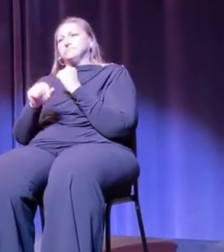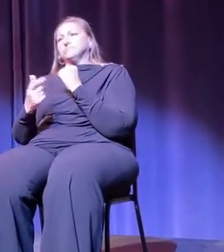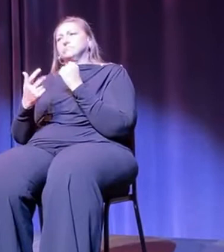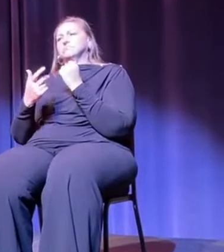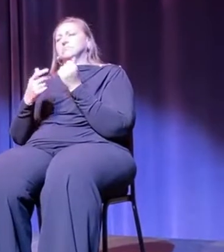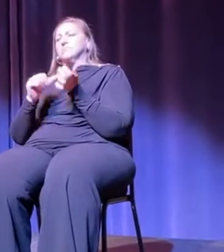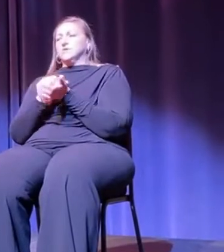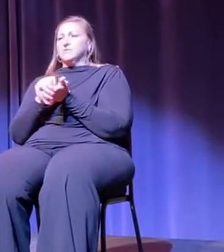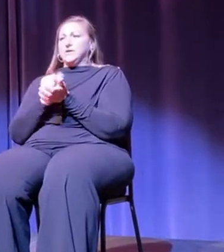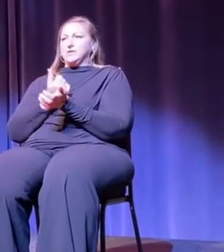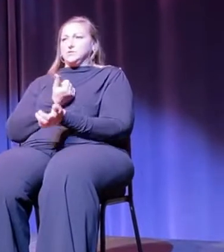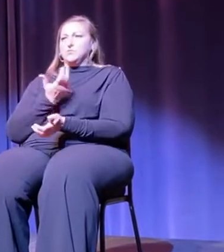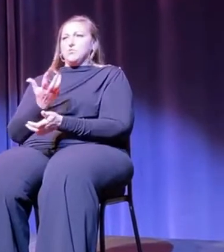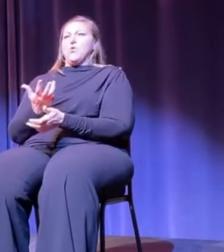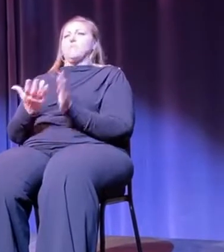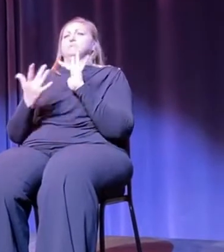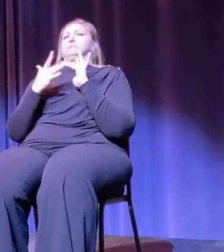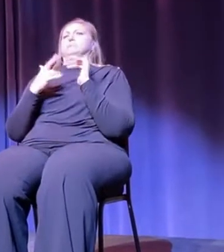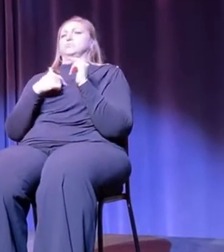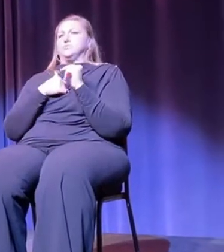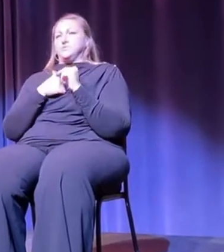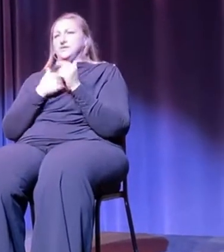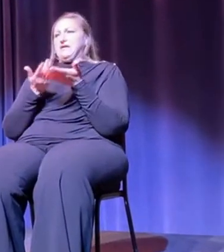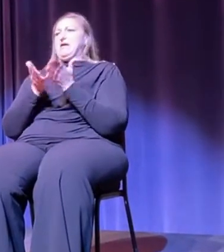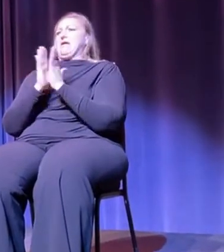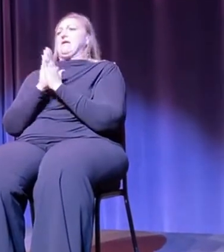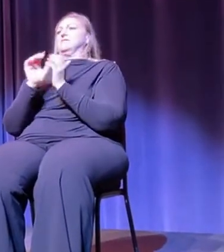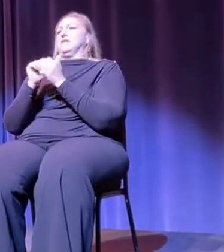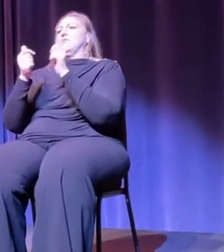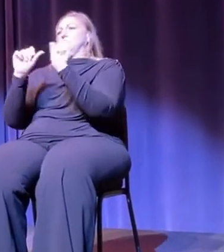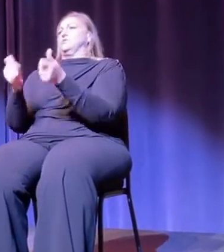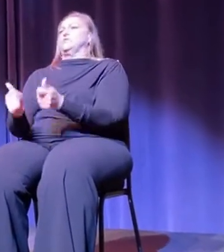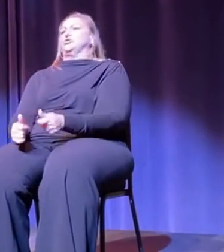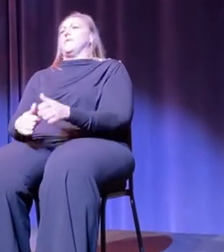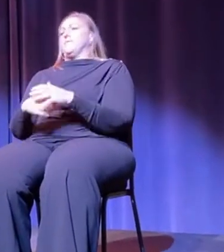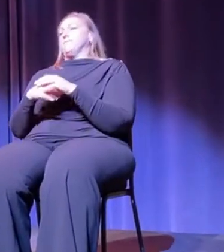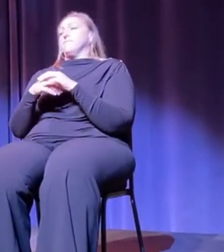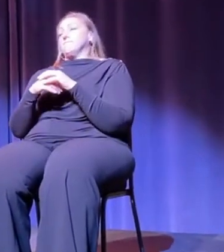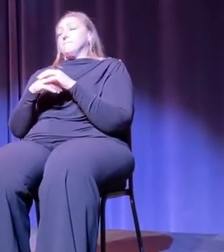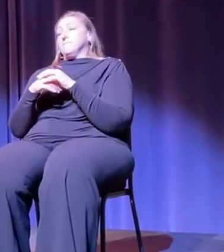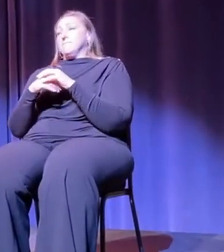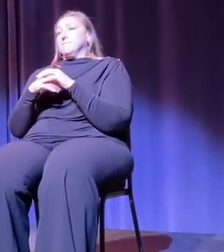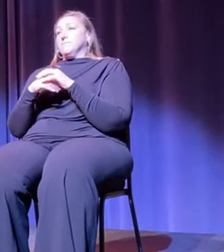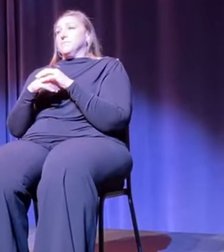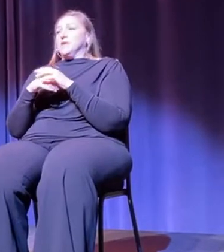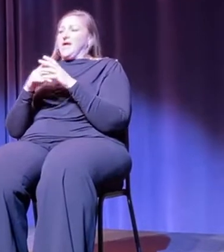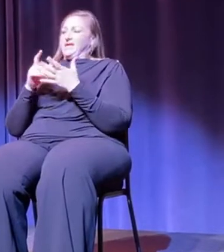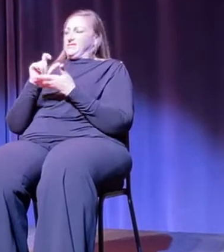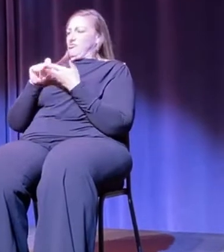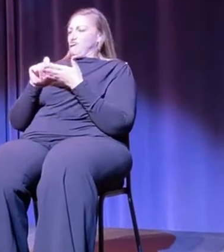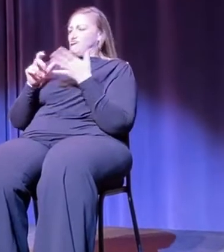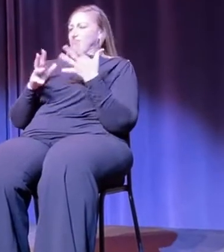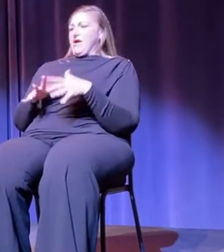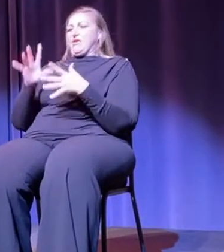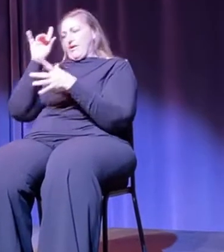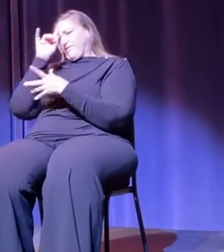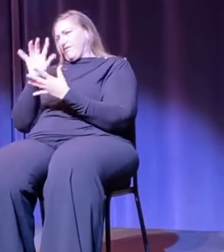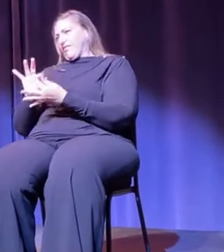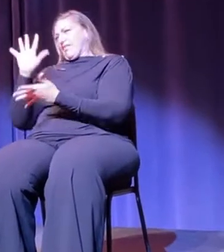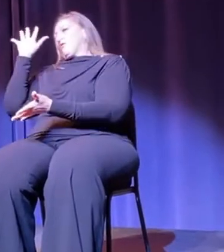the poem speaks to you and asks how it wants to be shaped, and as the writer you kind of just have to like, let go of your control